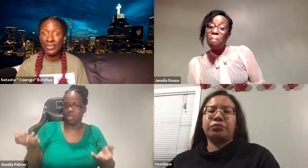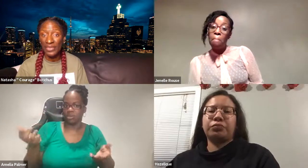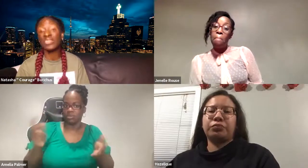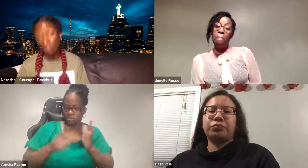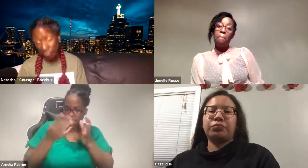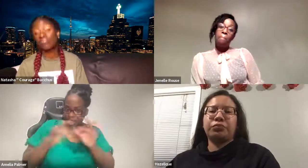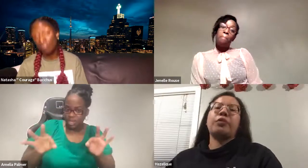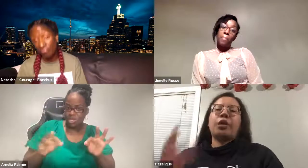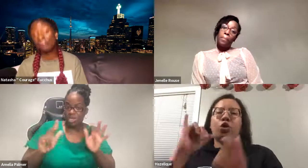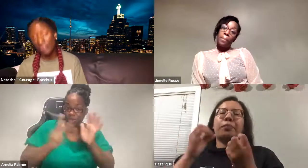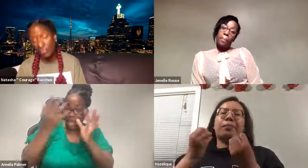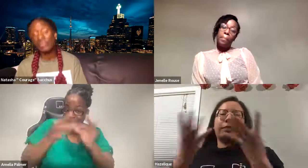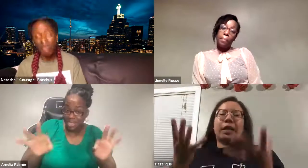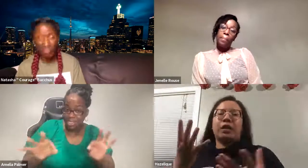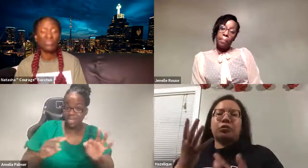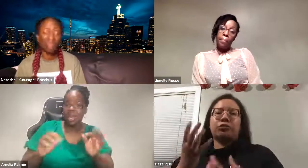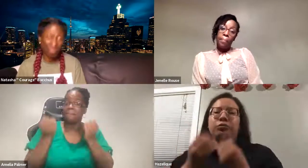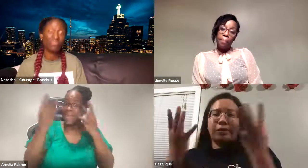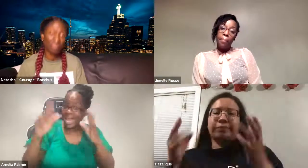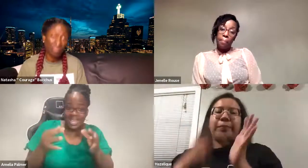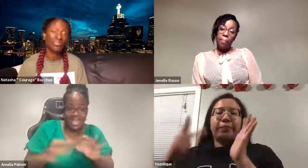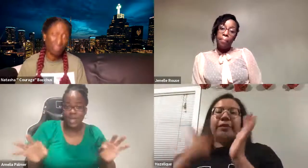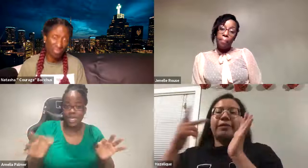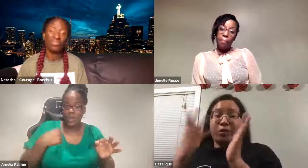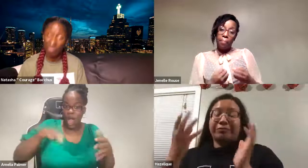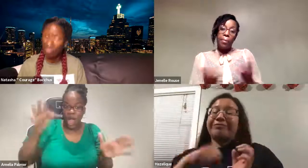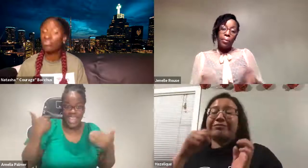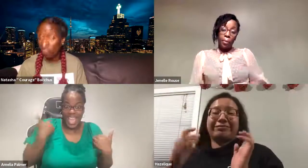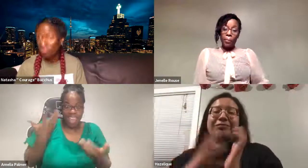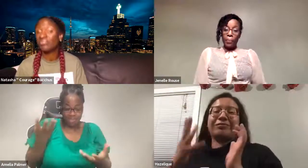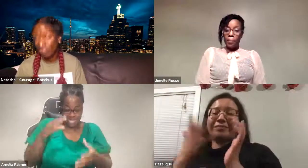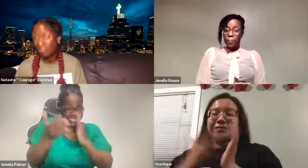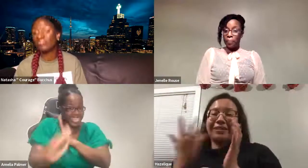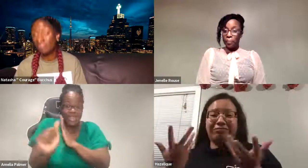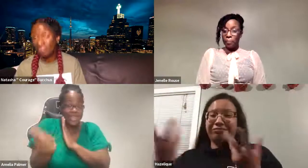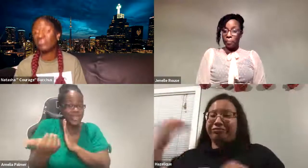is called being bilingual or multilingual - exactly yeah